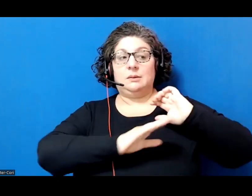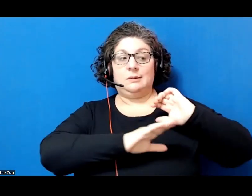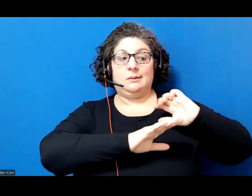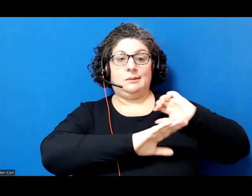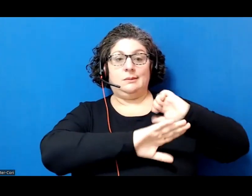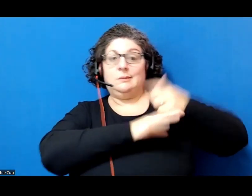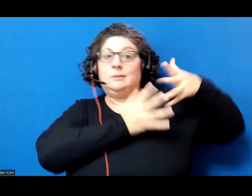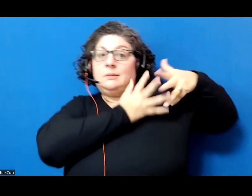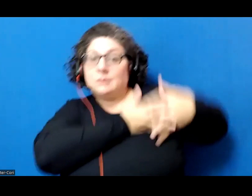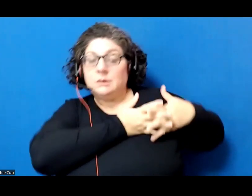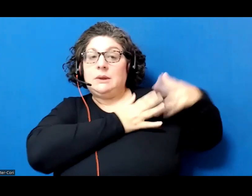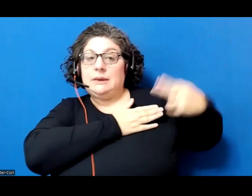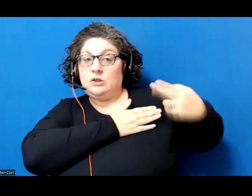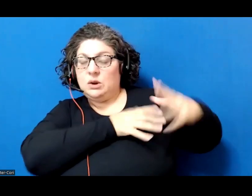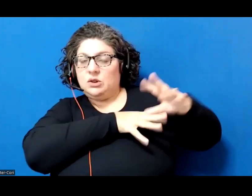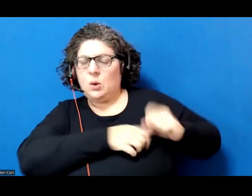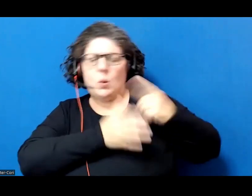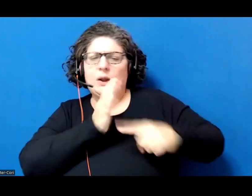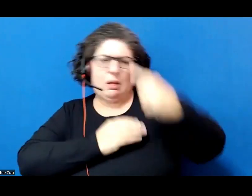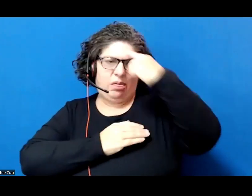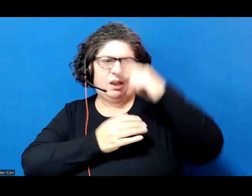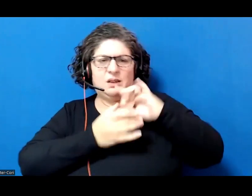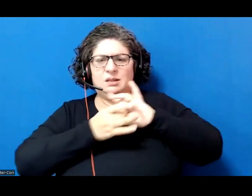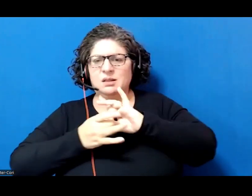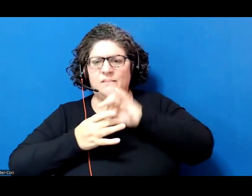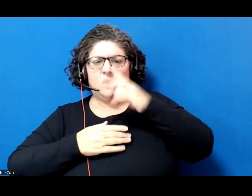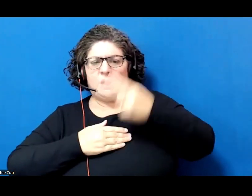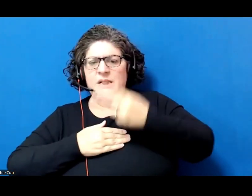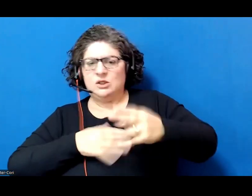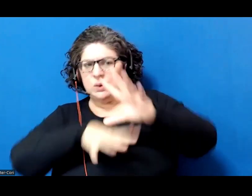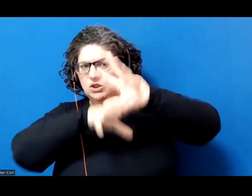Do you have thoughts about this kind of reference for history and tradition when it comes to